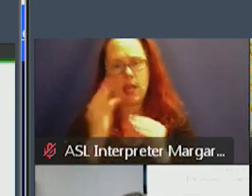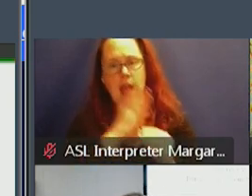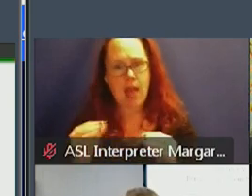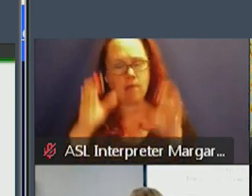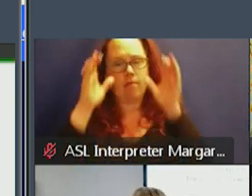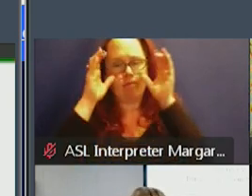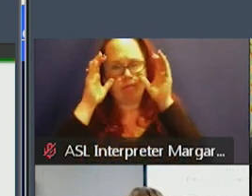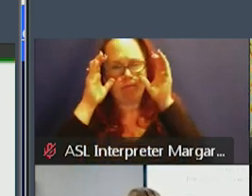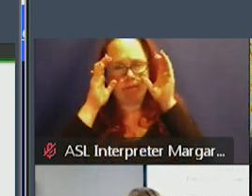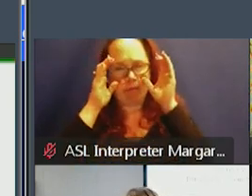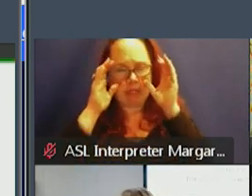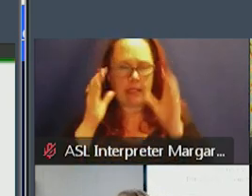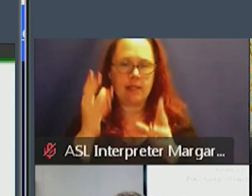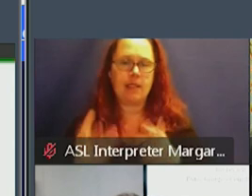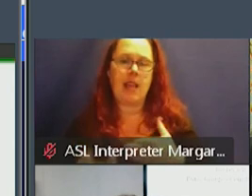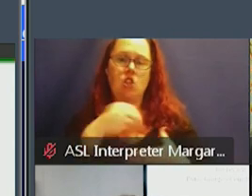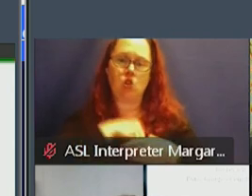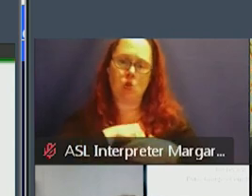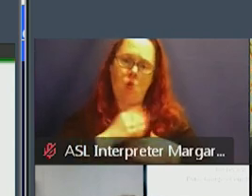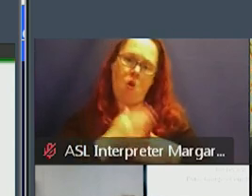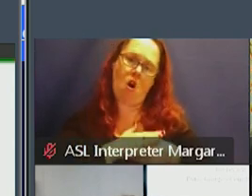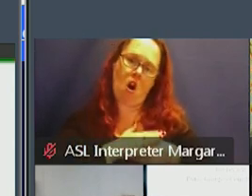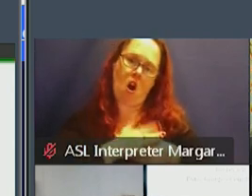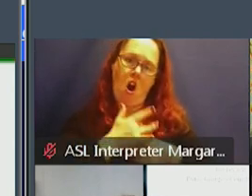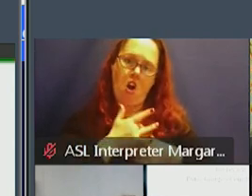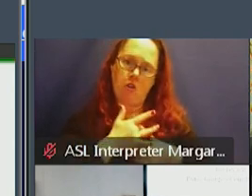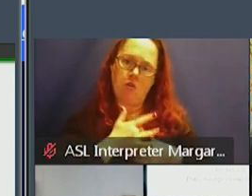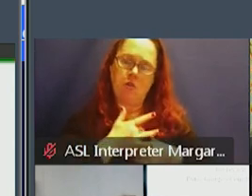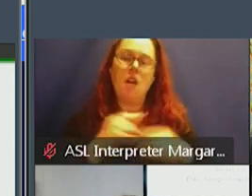making sure that we're possible, there can be, you know,